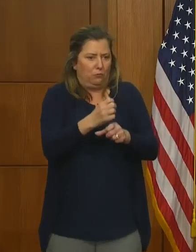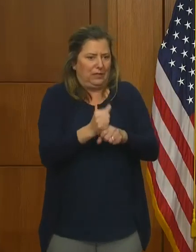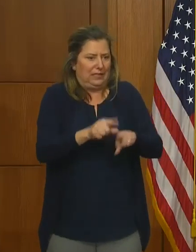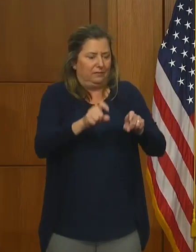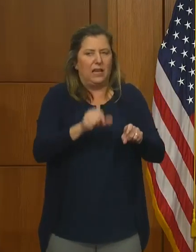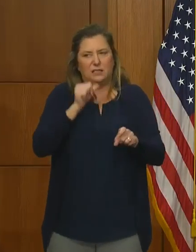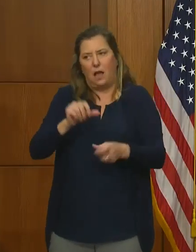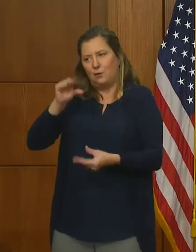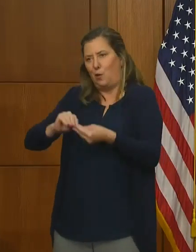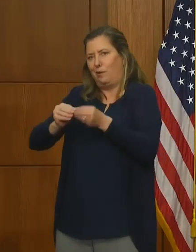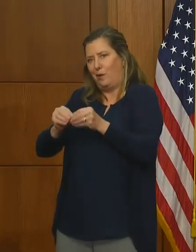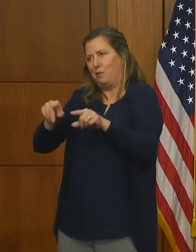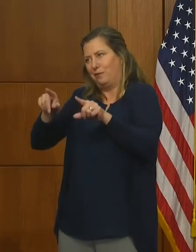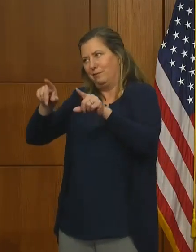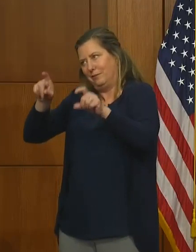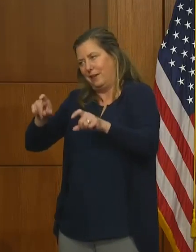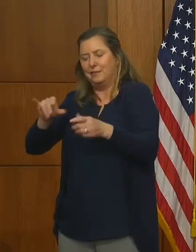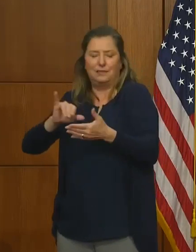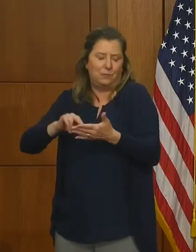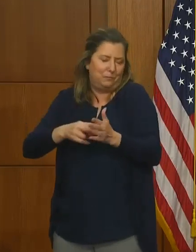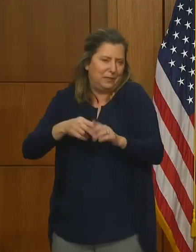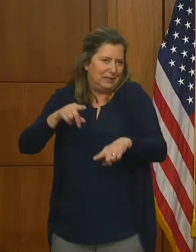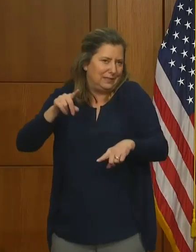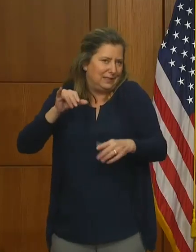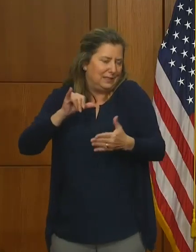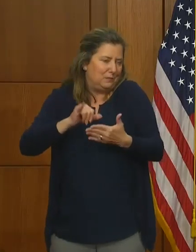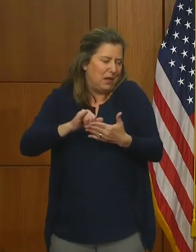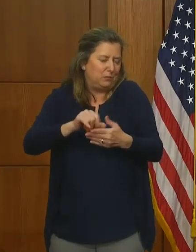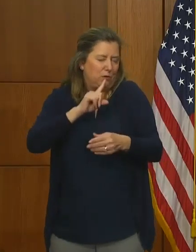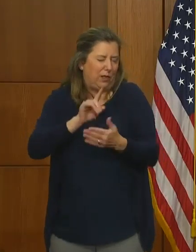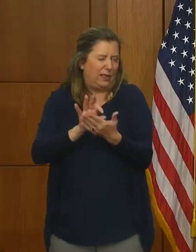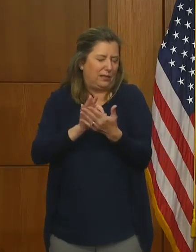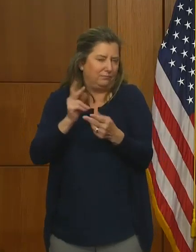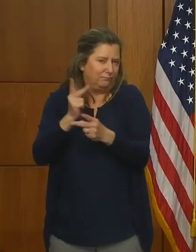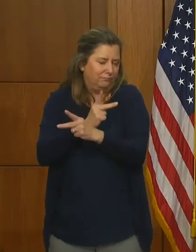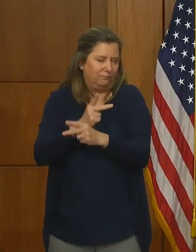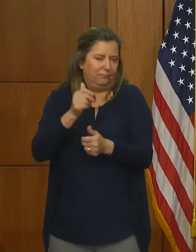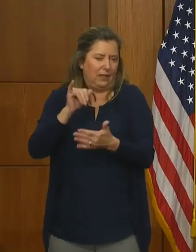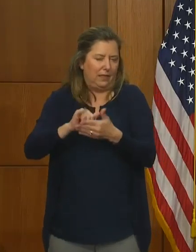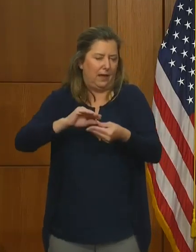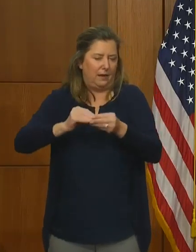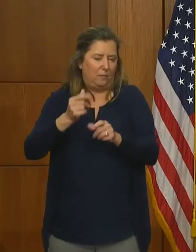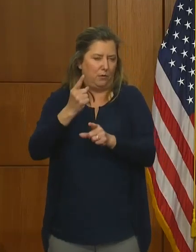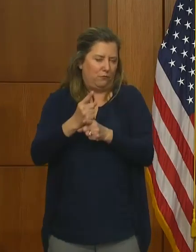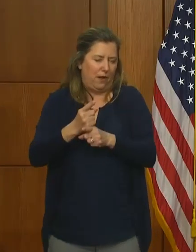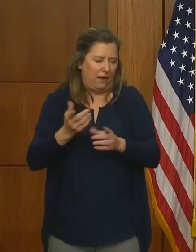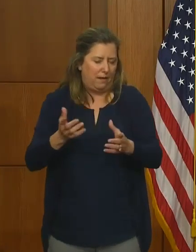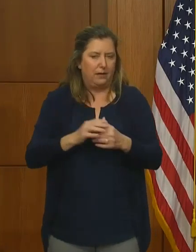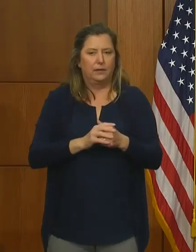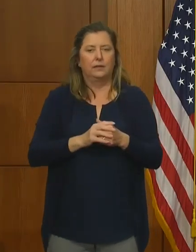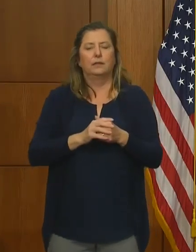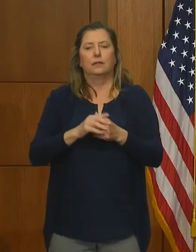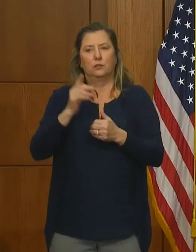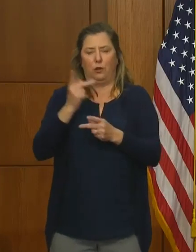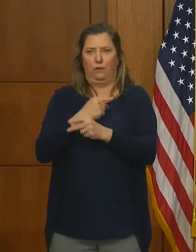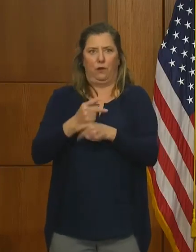COUNTING PEOPLE WHO WERE TESTED AND NOT TEST WHICH MAKES IT-